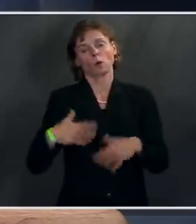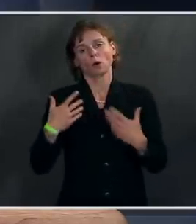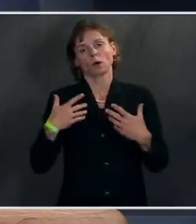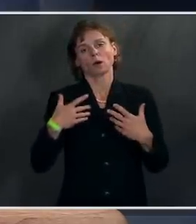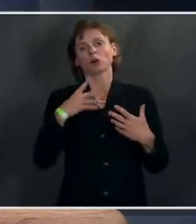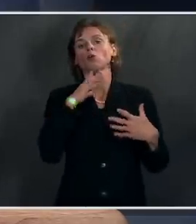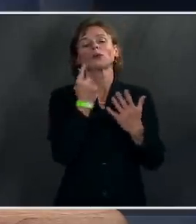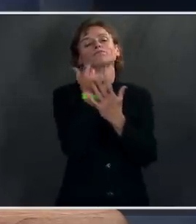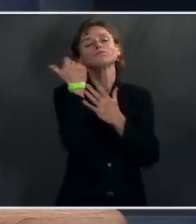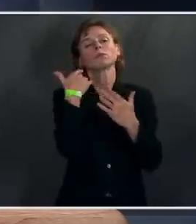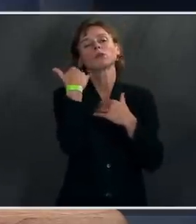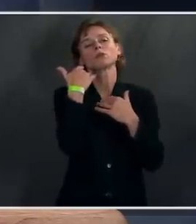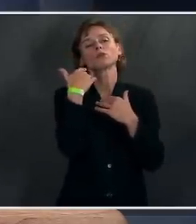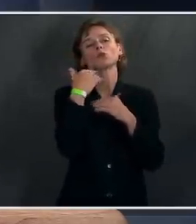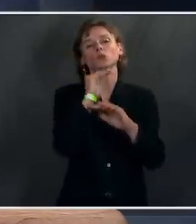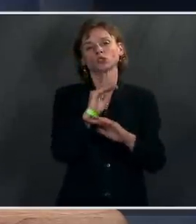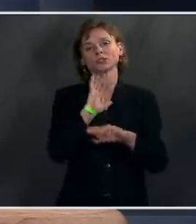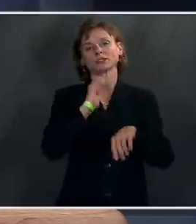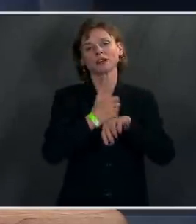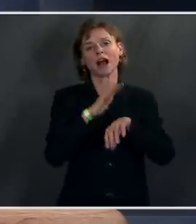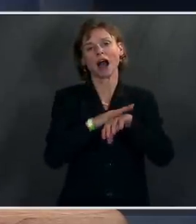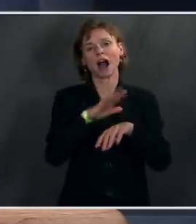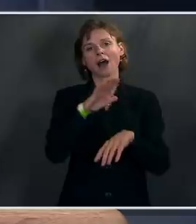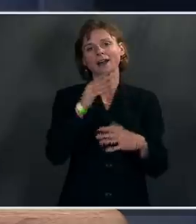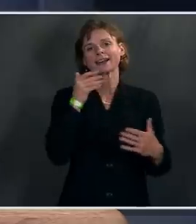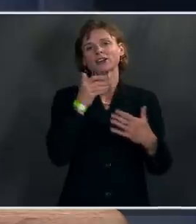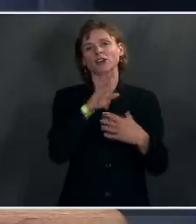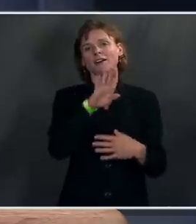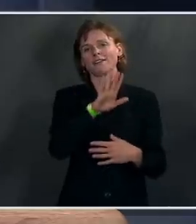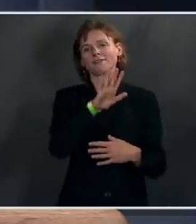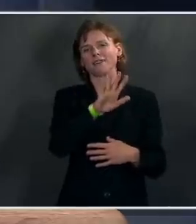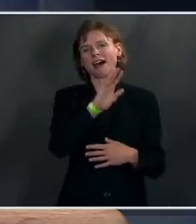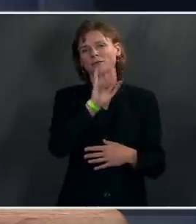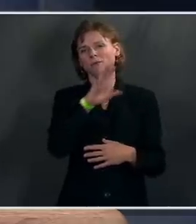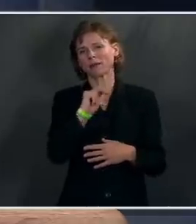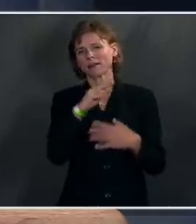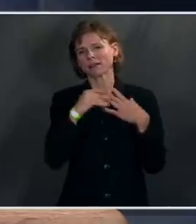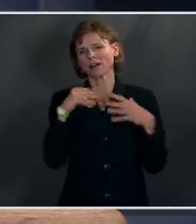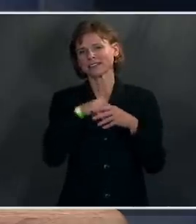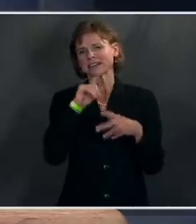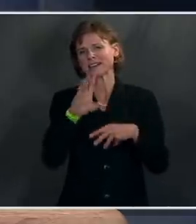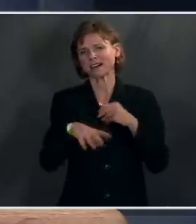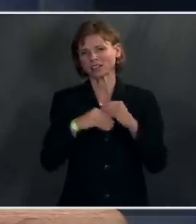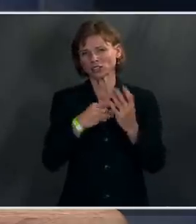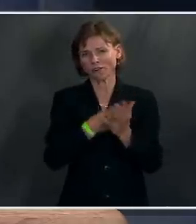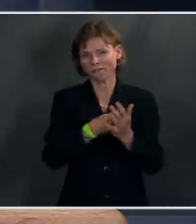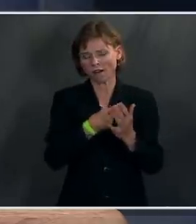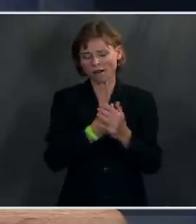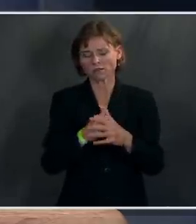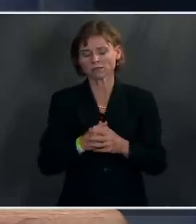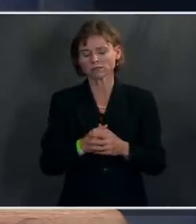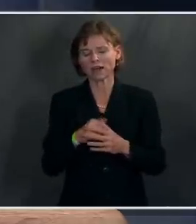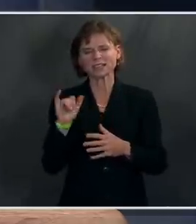on nearly $5 billion in additional funds. Someone also asked yesterday about how President Biden keeps in touch.